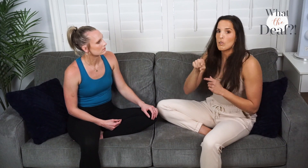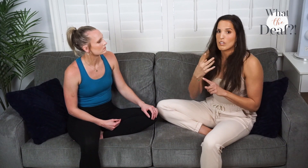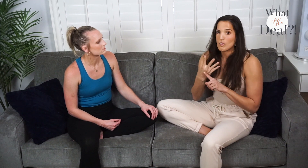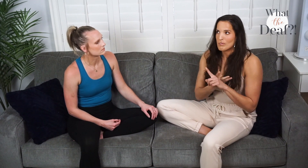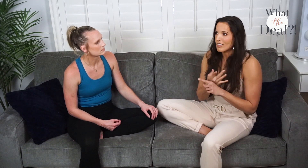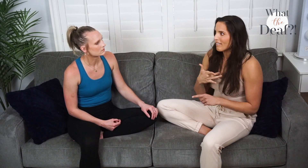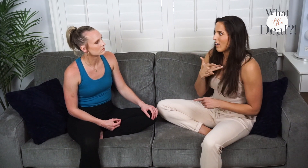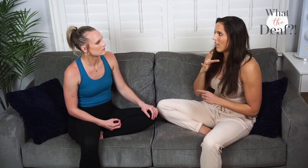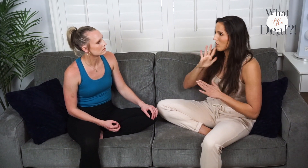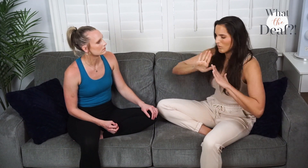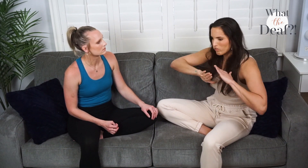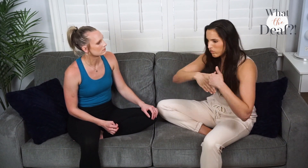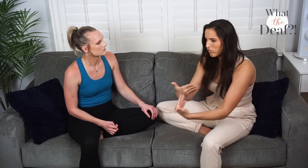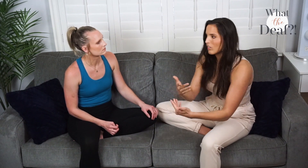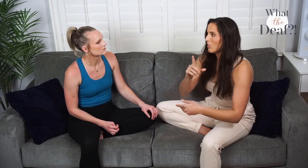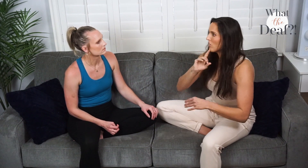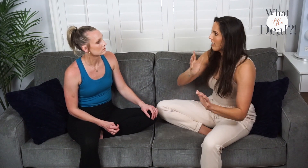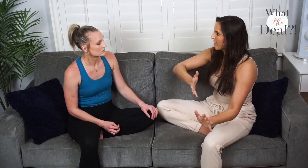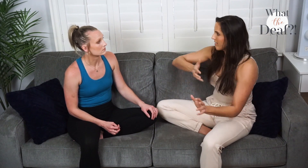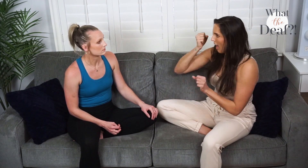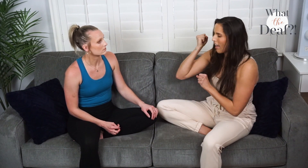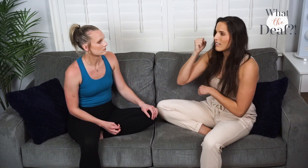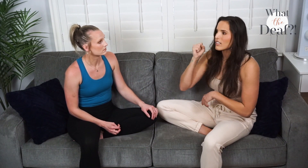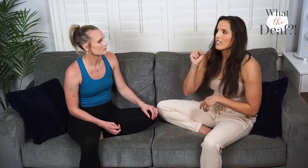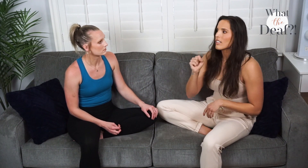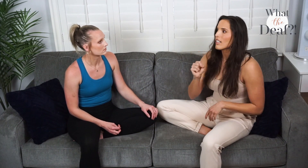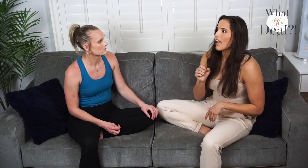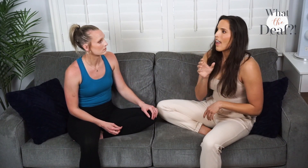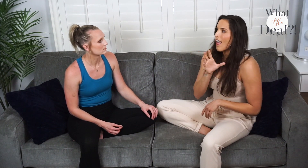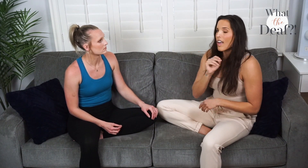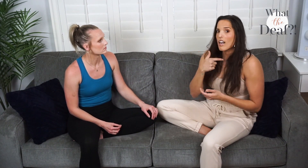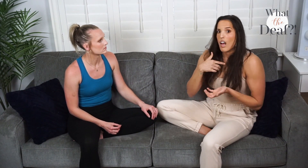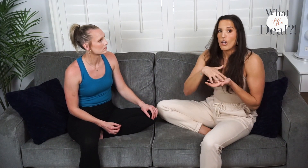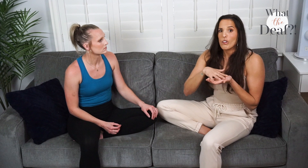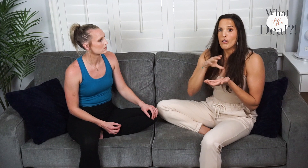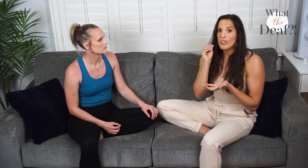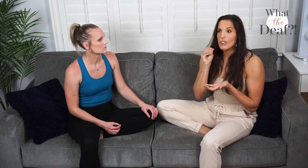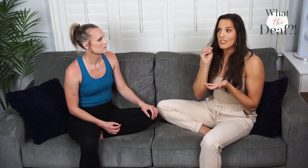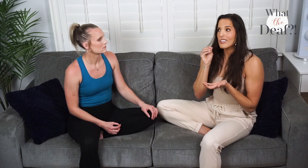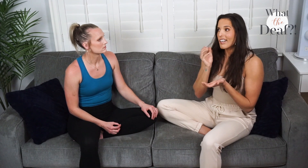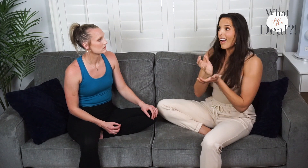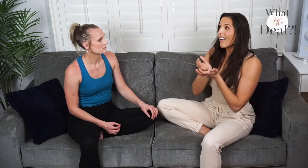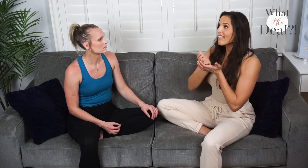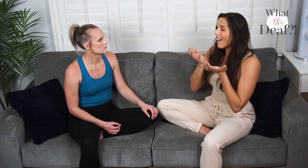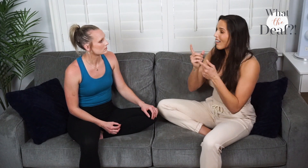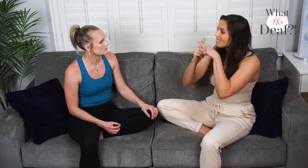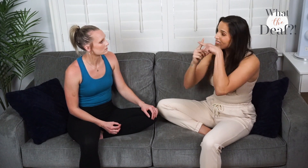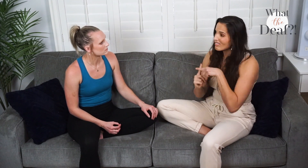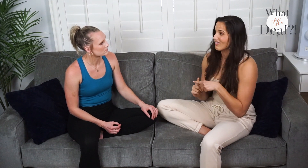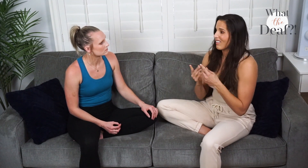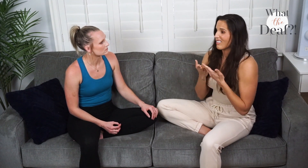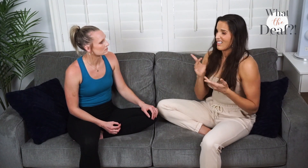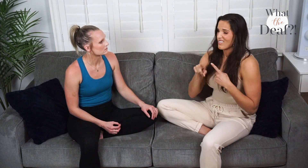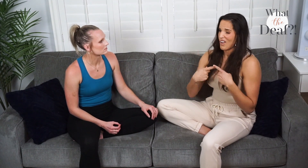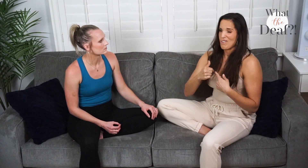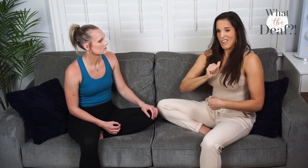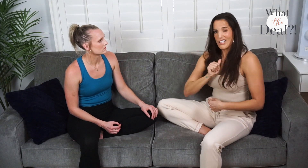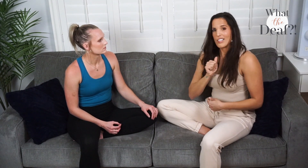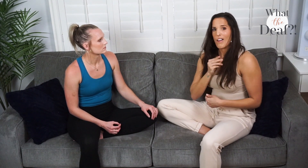even though it was only four months, I feel like we really progressed really fast. And I learned a lot of amazing things about myself,